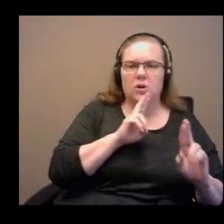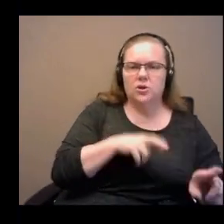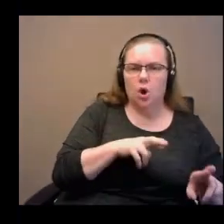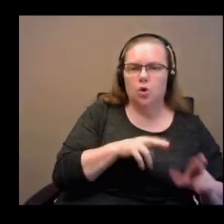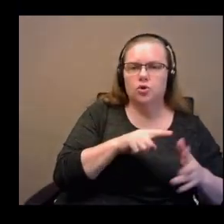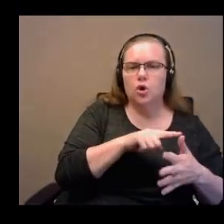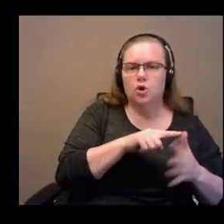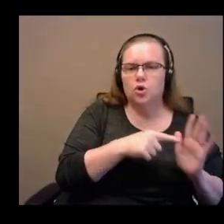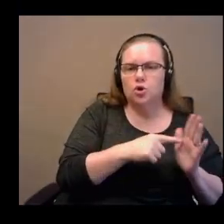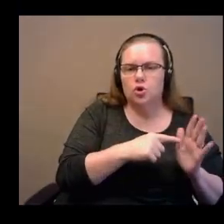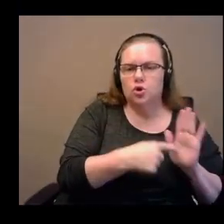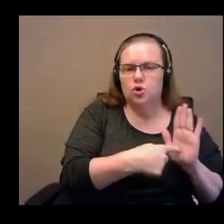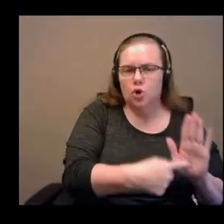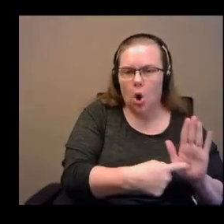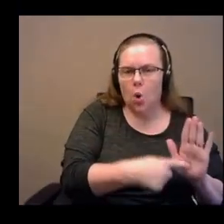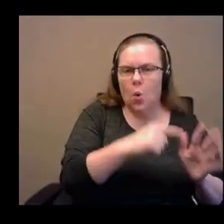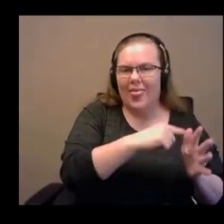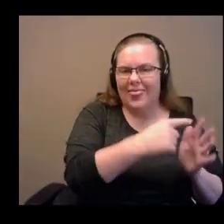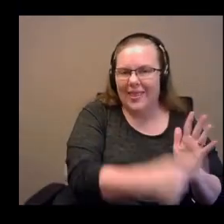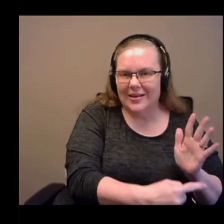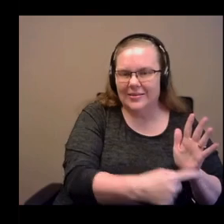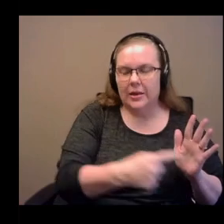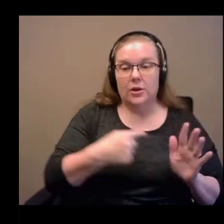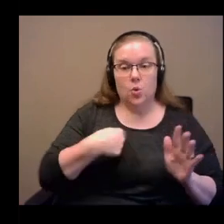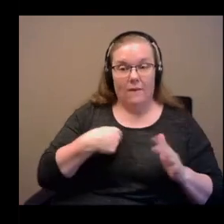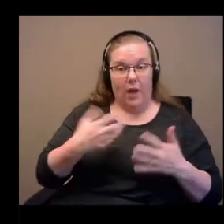of you think if I just did some research, and I want to share that research, I should say, “I